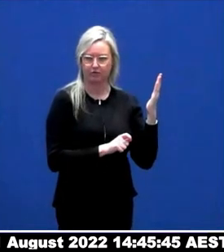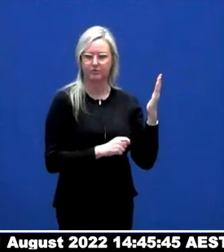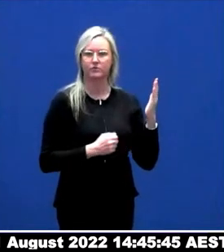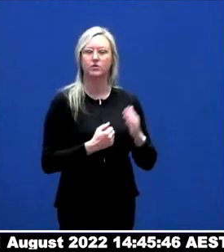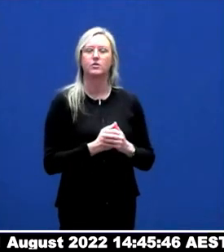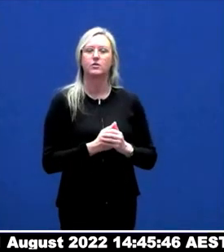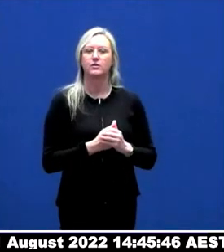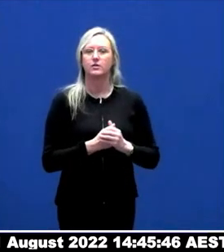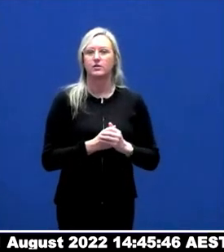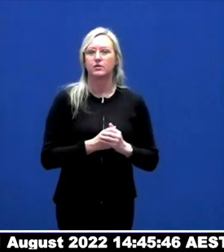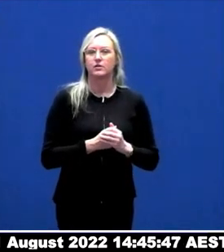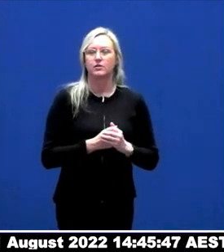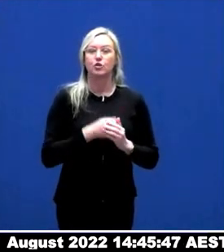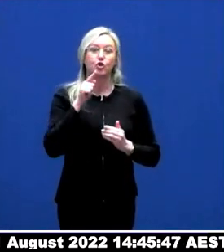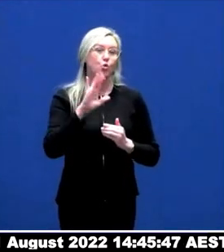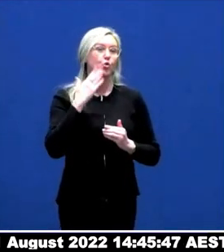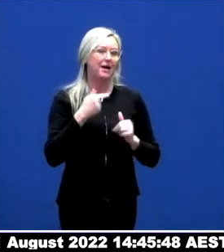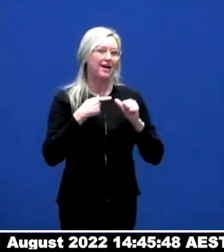And I'd like to direct your attention to paragraph 44.